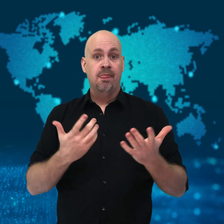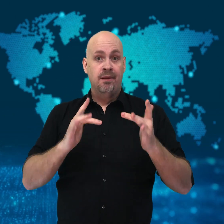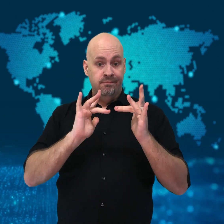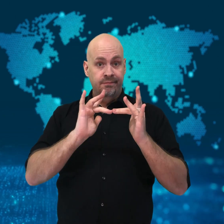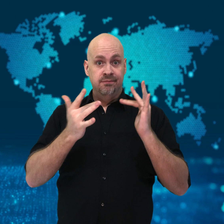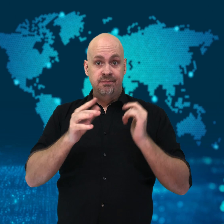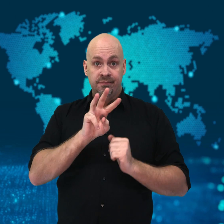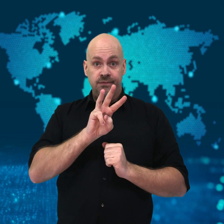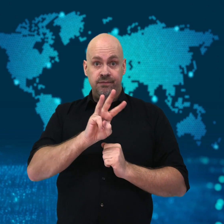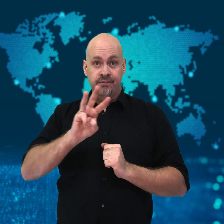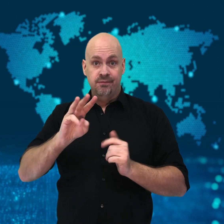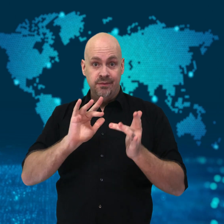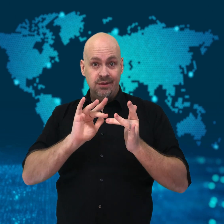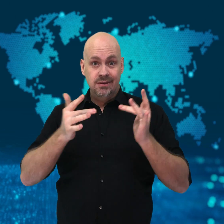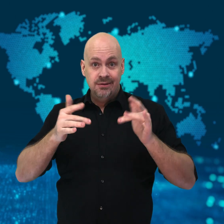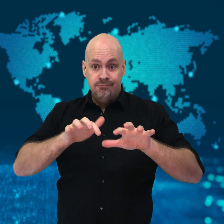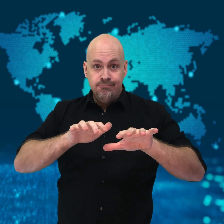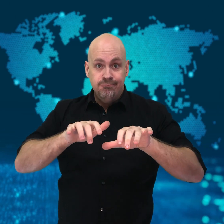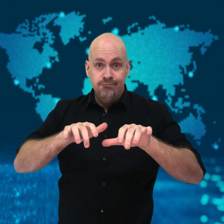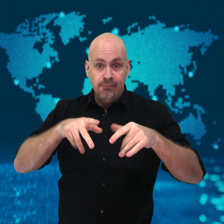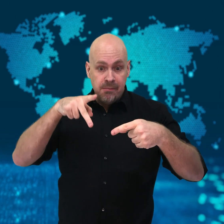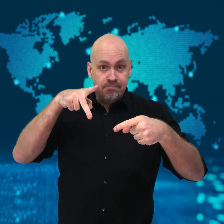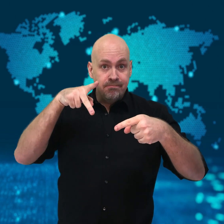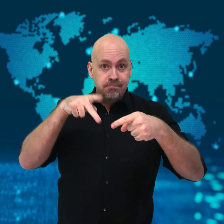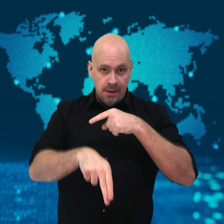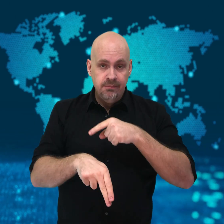With the internet cut off,